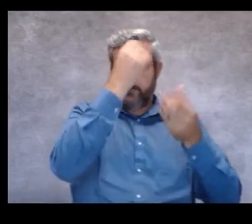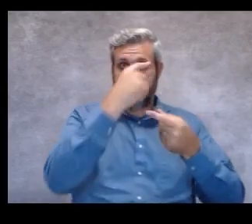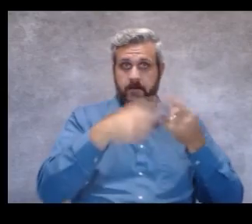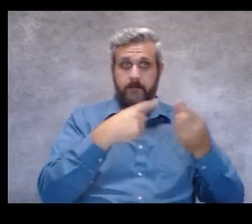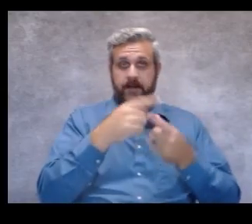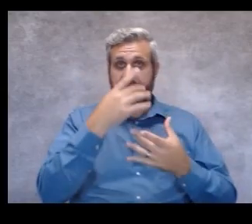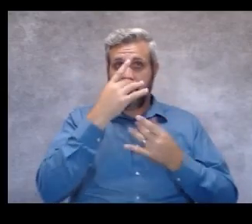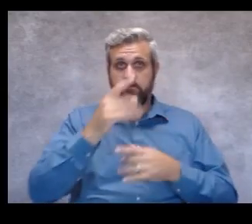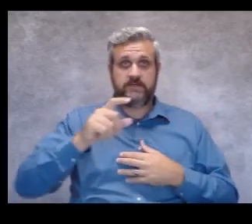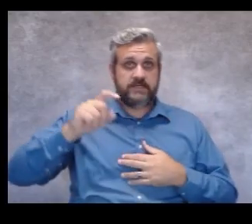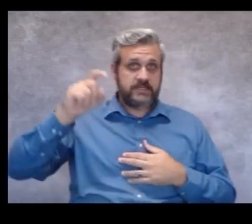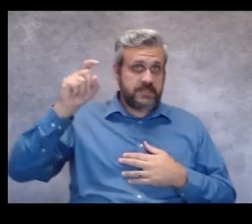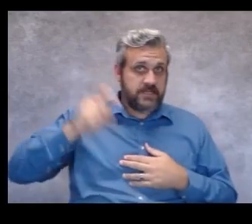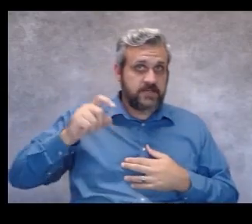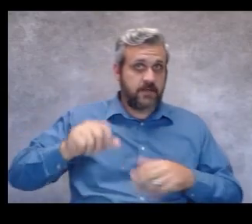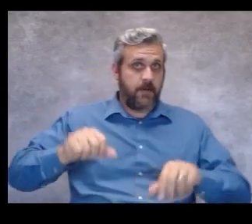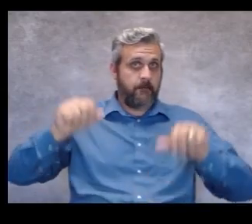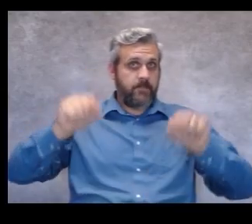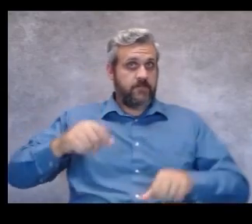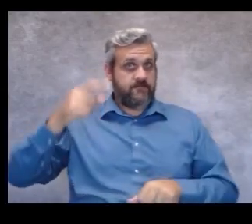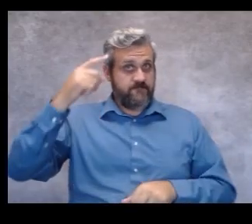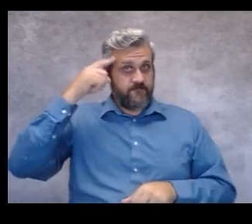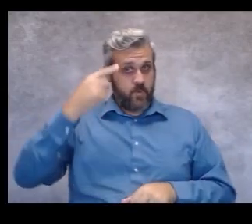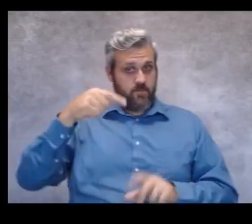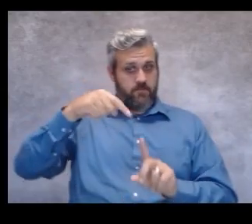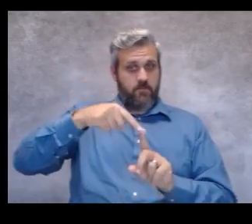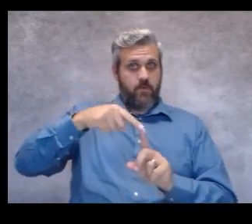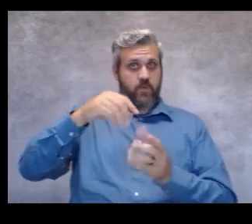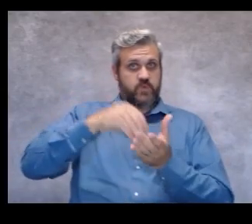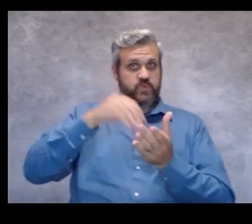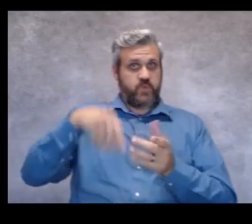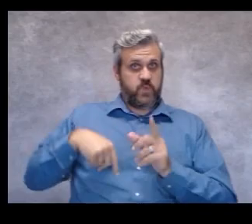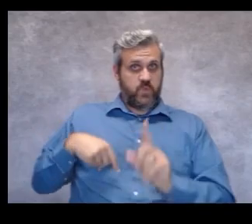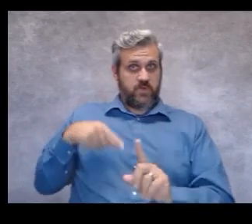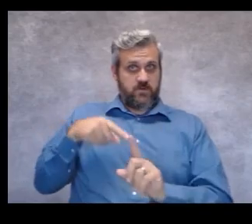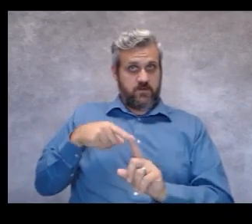needs, and abilities of an identified student to use in determining